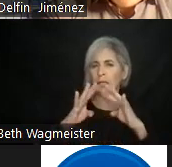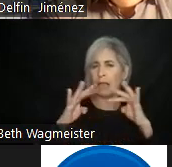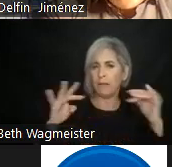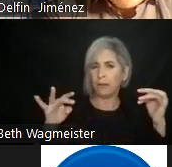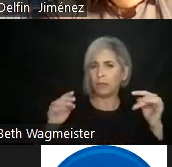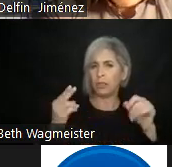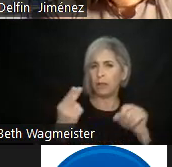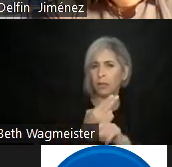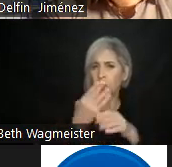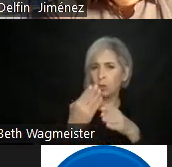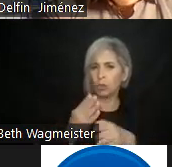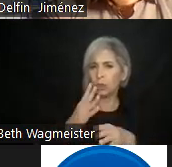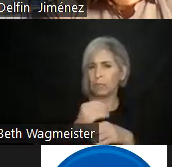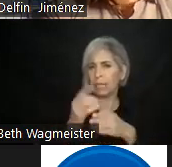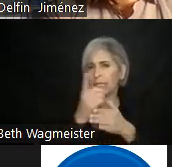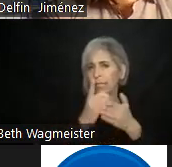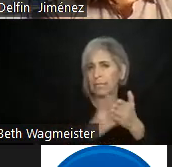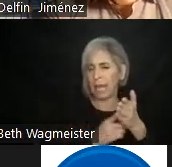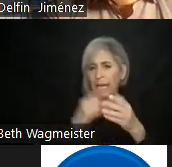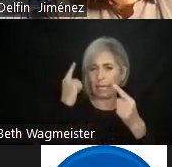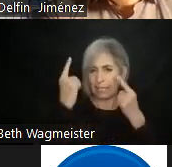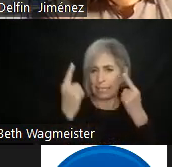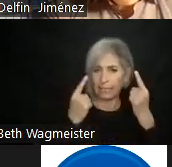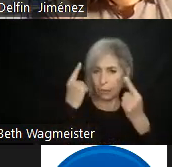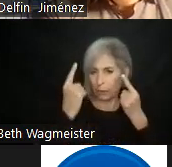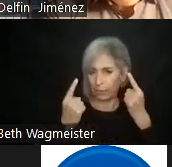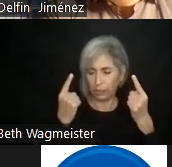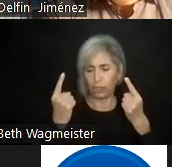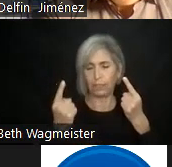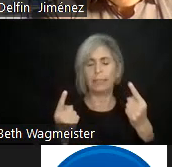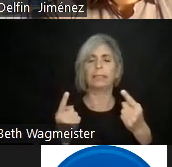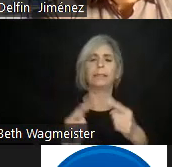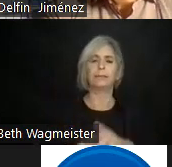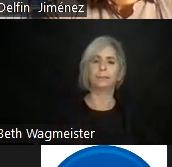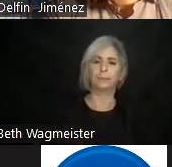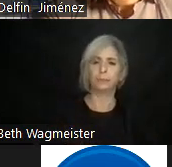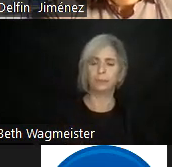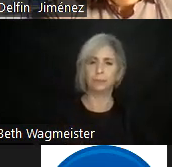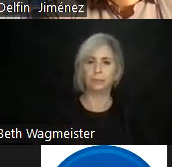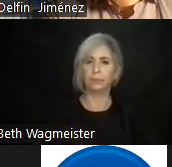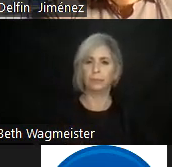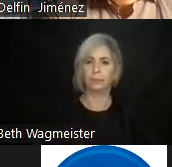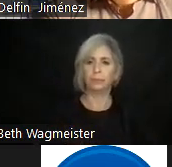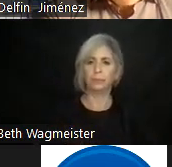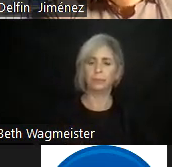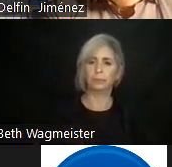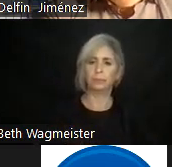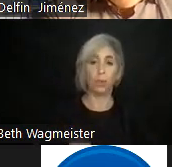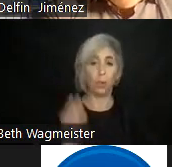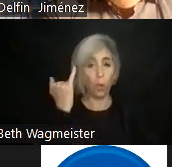5 section it is about diversity of users and the same considerations. But it is important